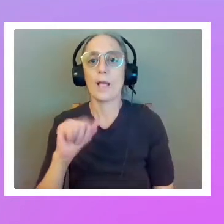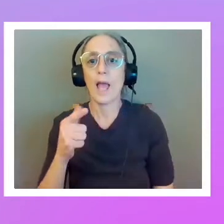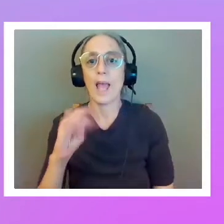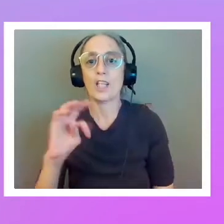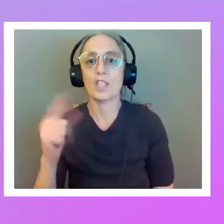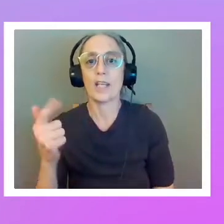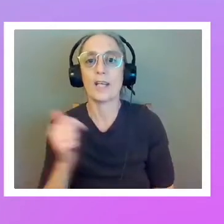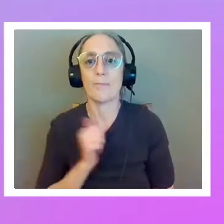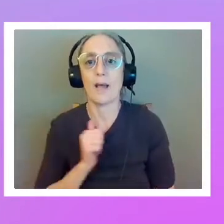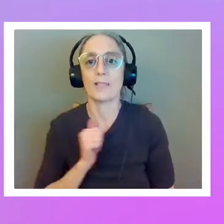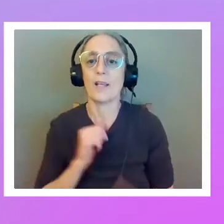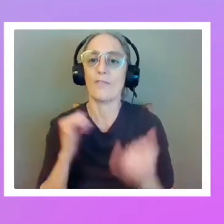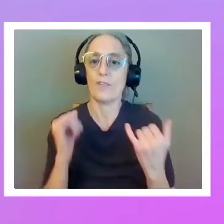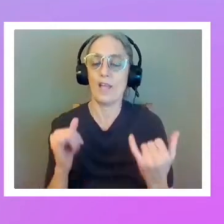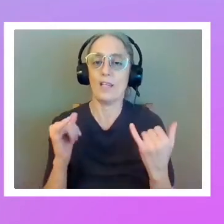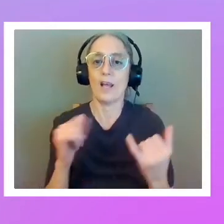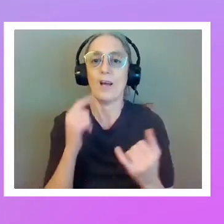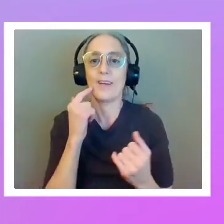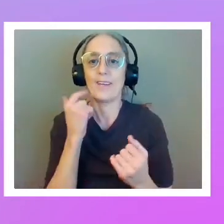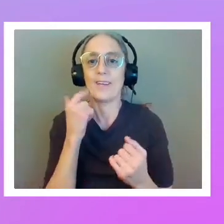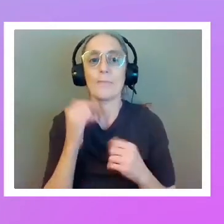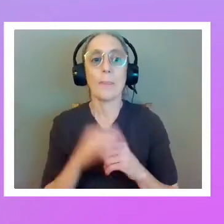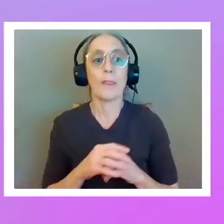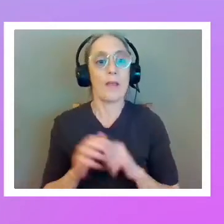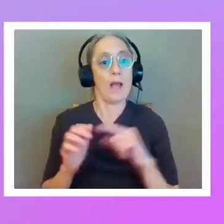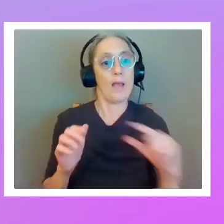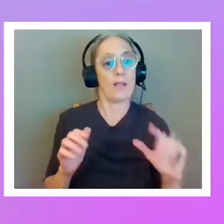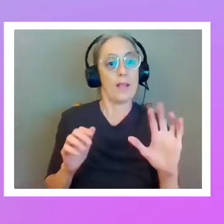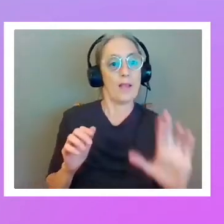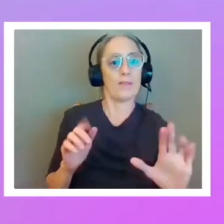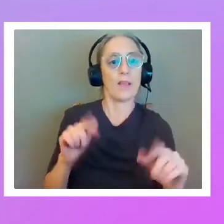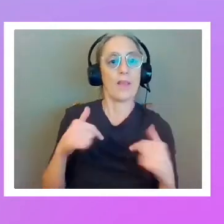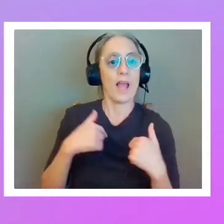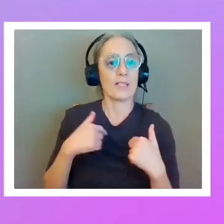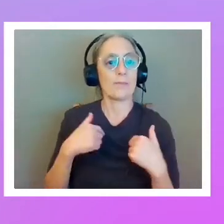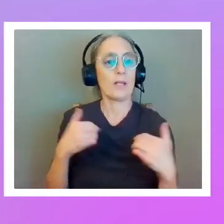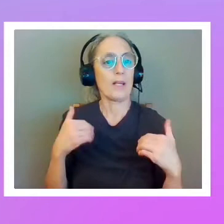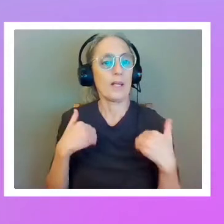The first picture on the left is of me, at a young age, wearing my electric arms